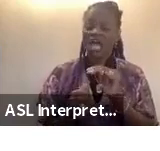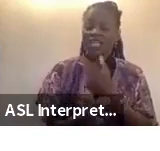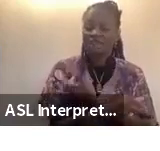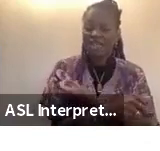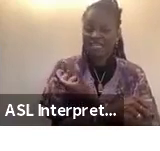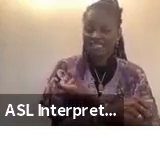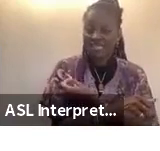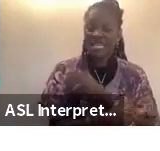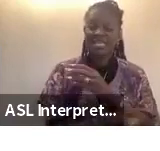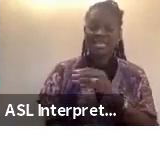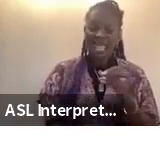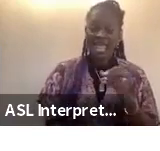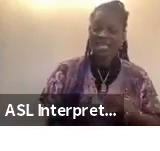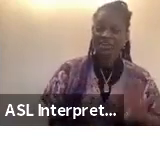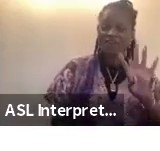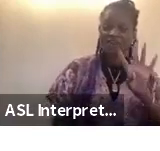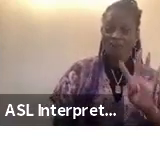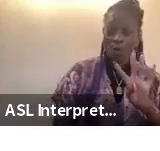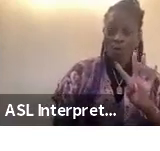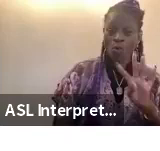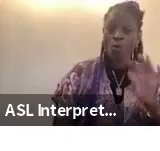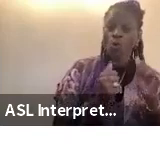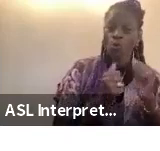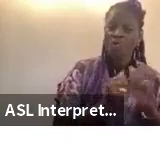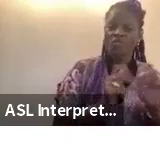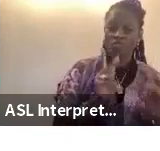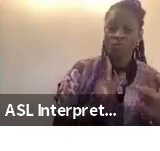among the fully vaccinated population in our county.